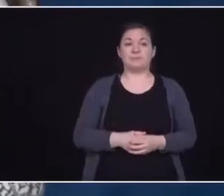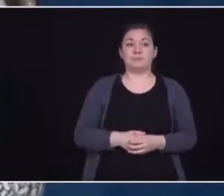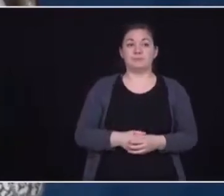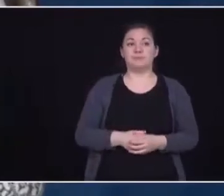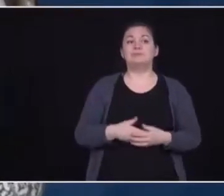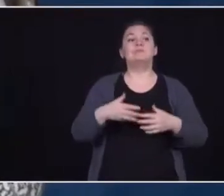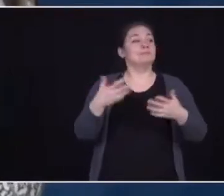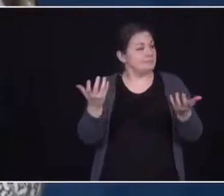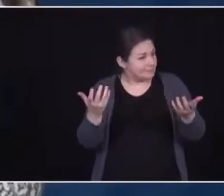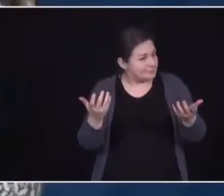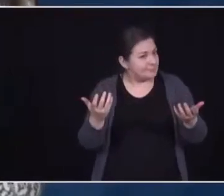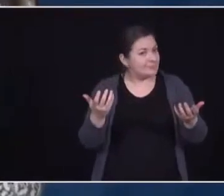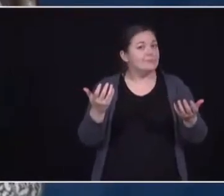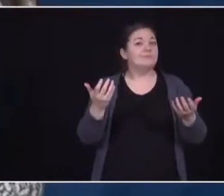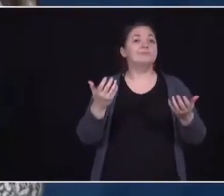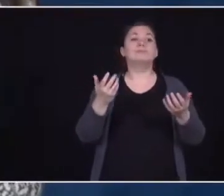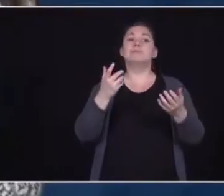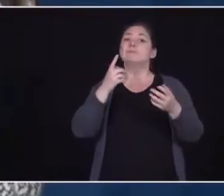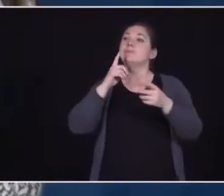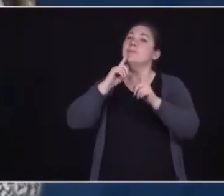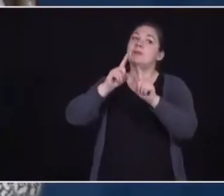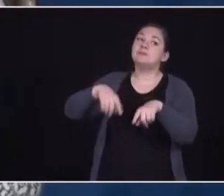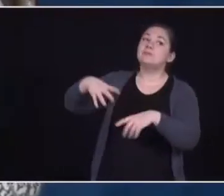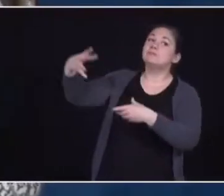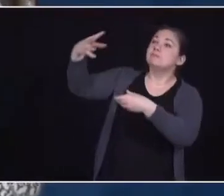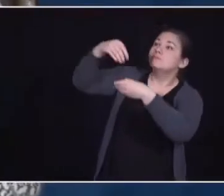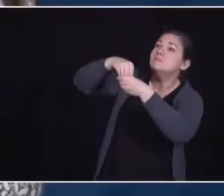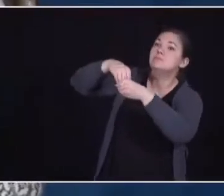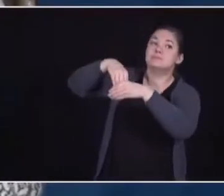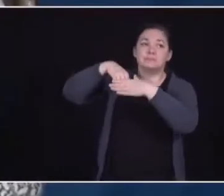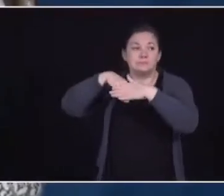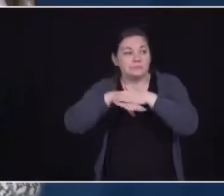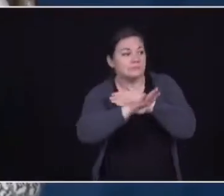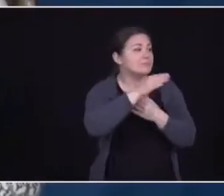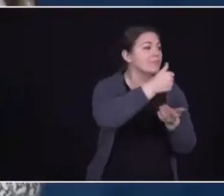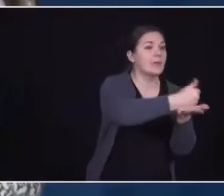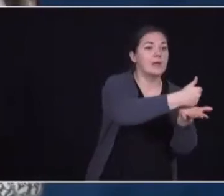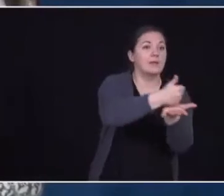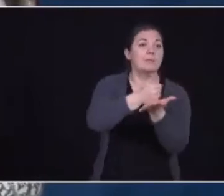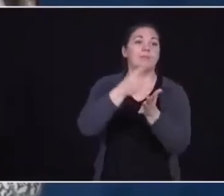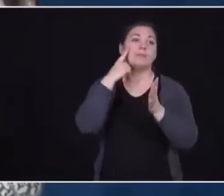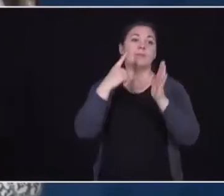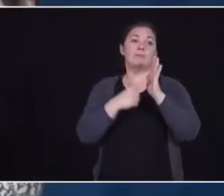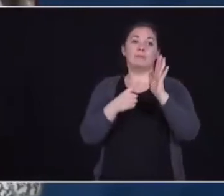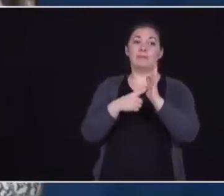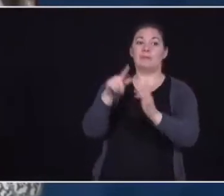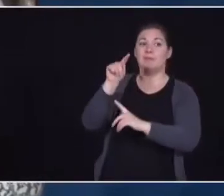closely involved and monitoring all of the outbreaks and working very closely with Ontario health and in bringing in management